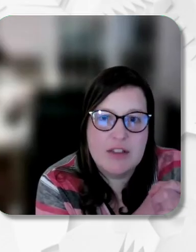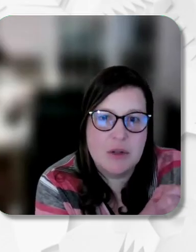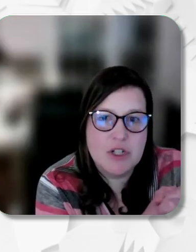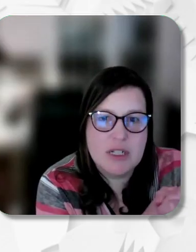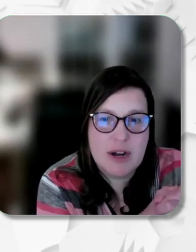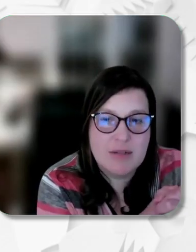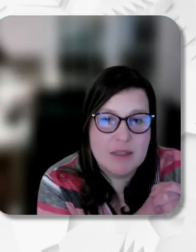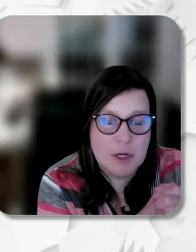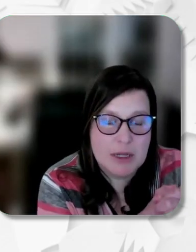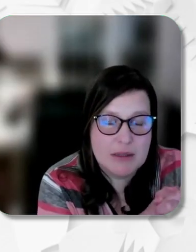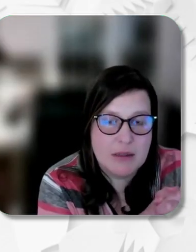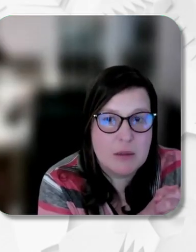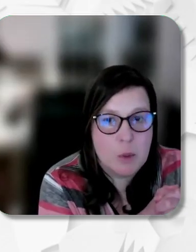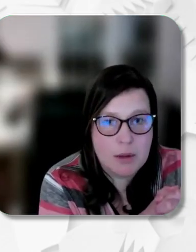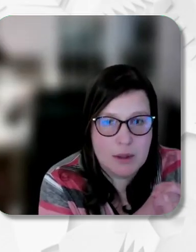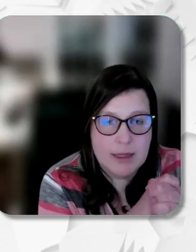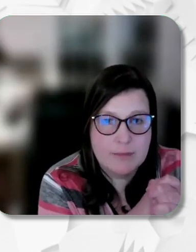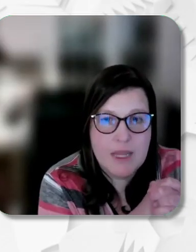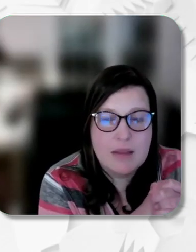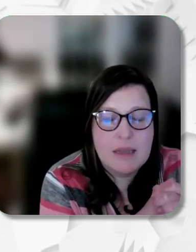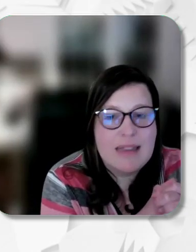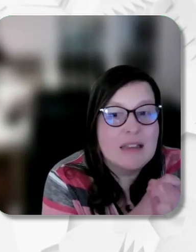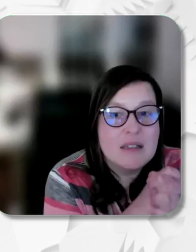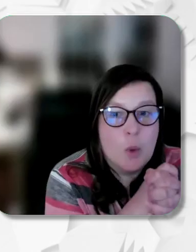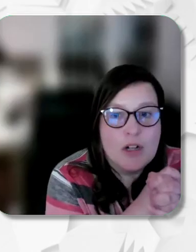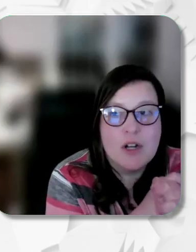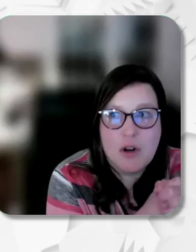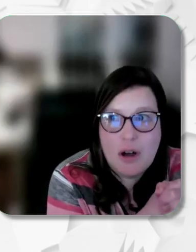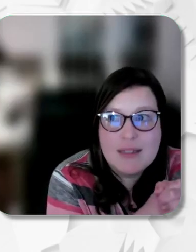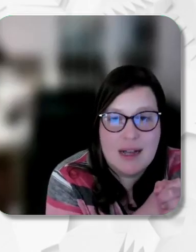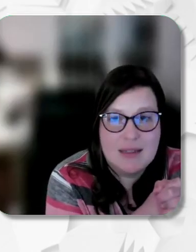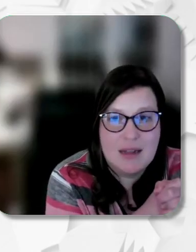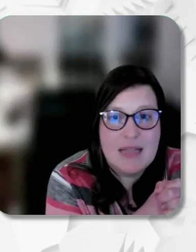and socially interactive experiences support learning and that this works across context